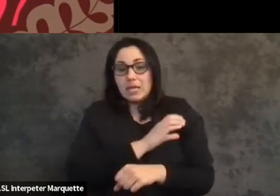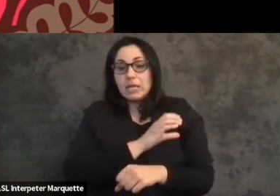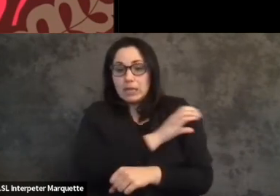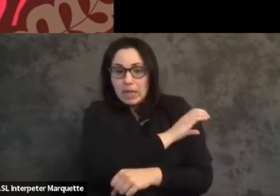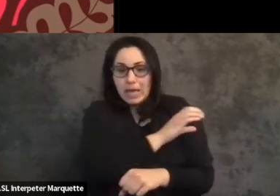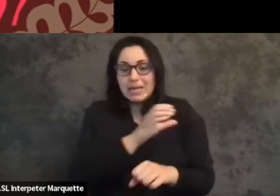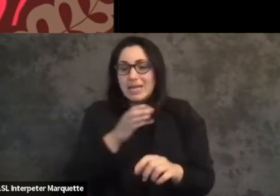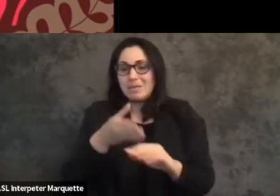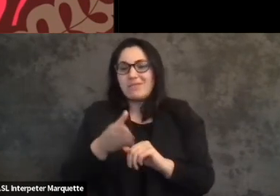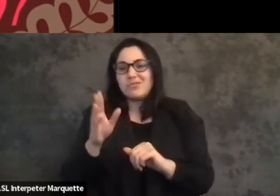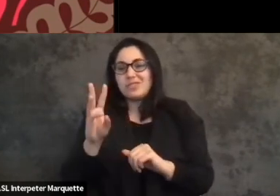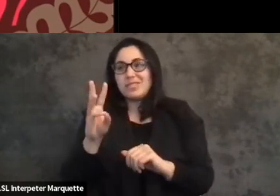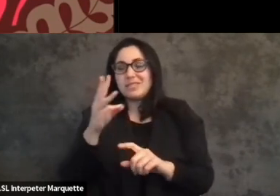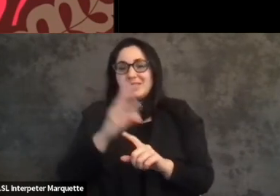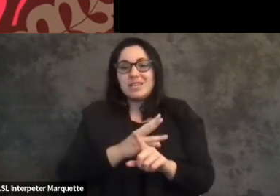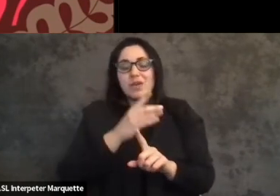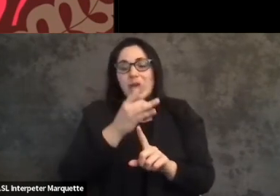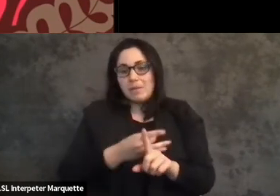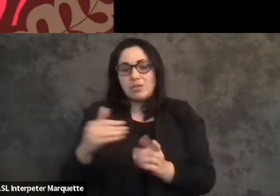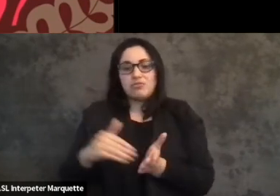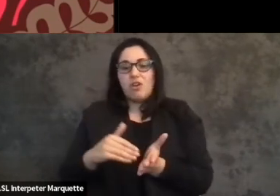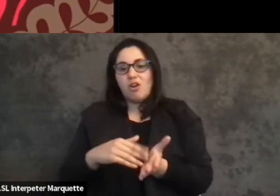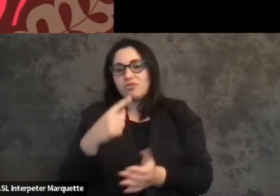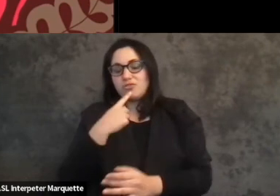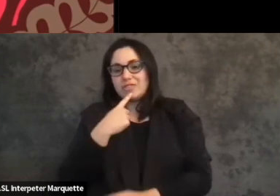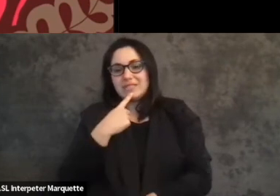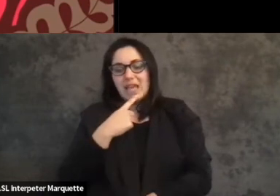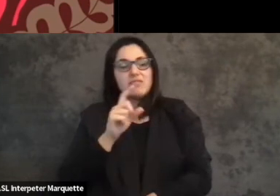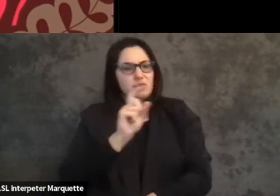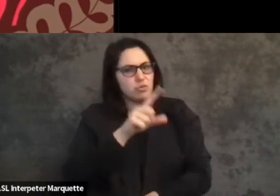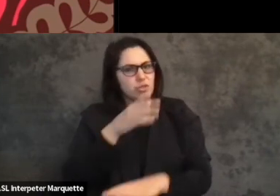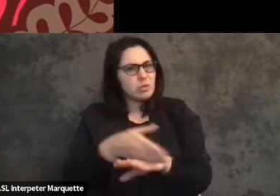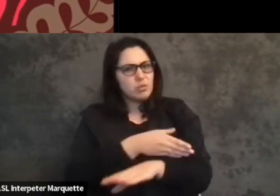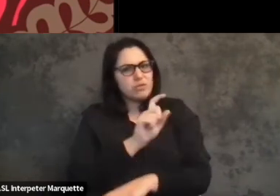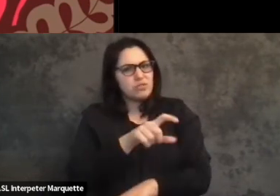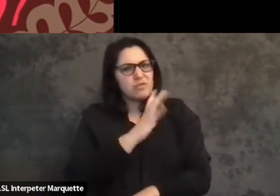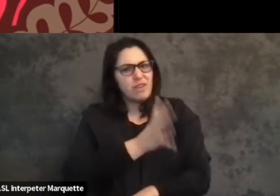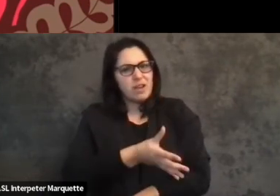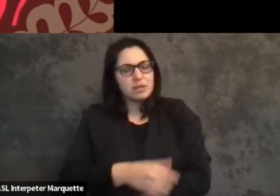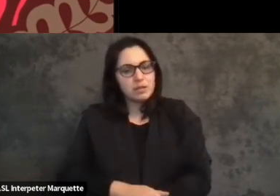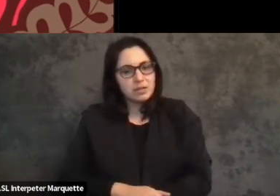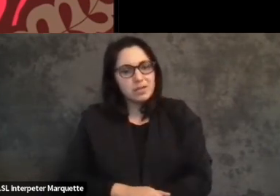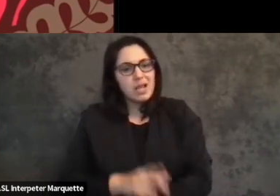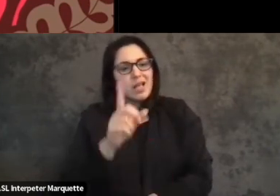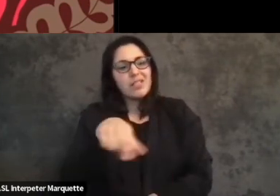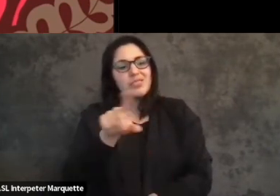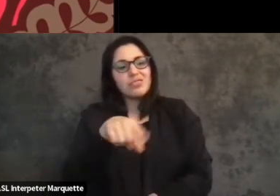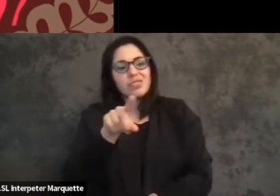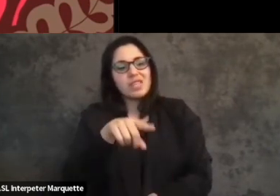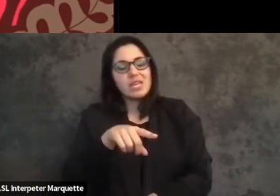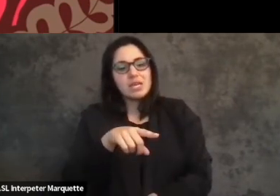I was referred to a post COVID clinic. But after about six or eight months, the doctor